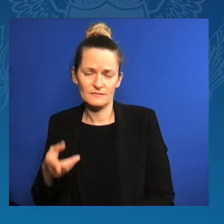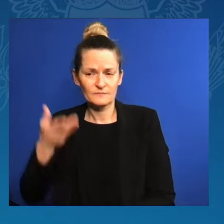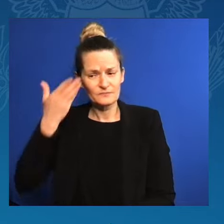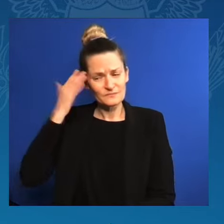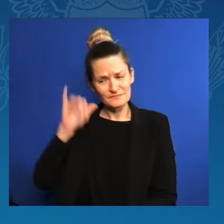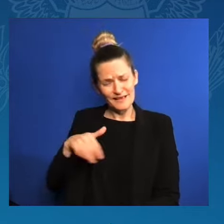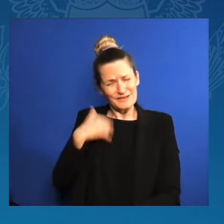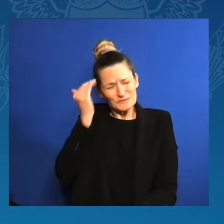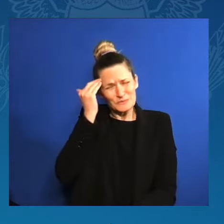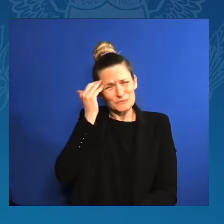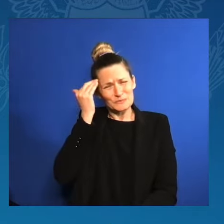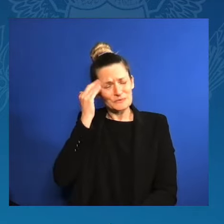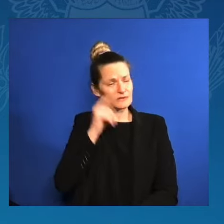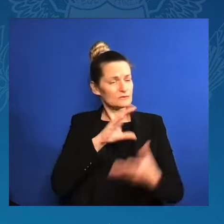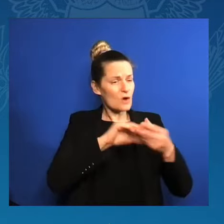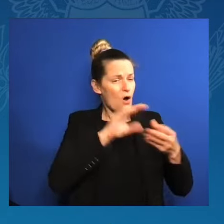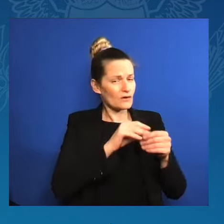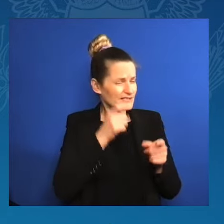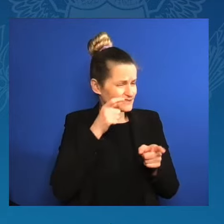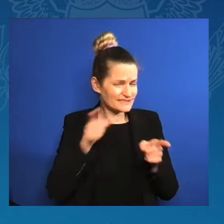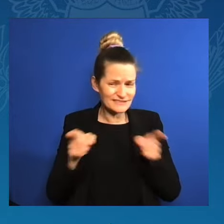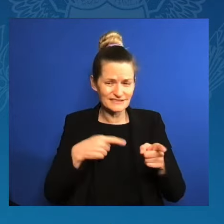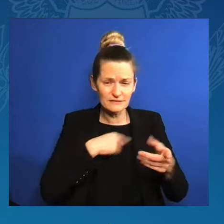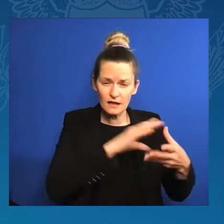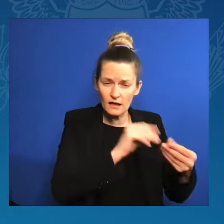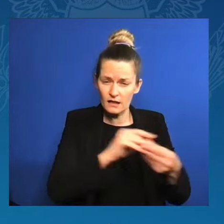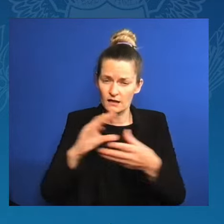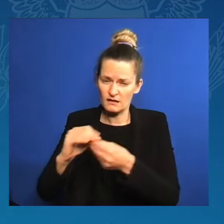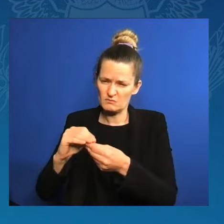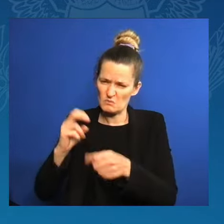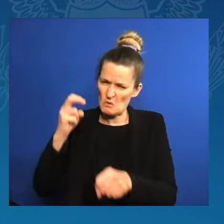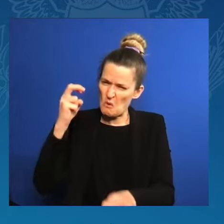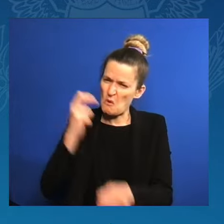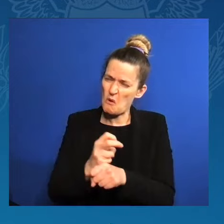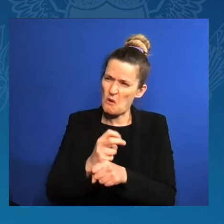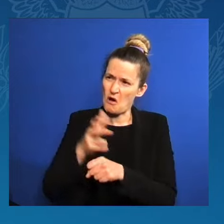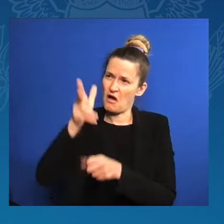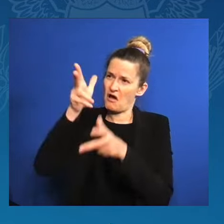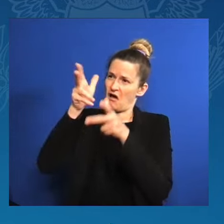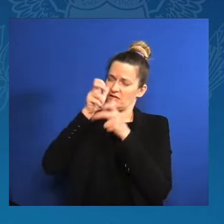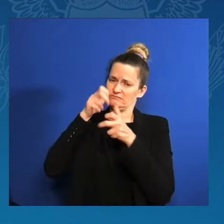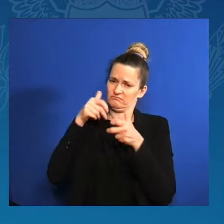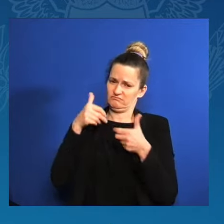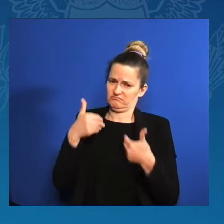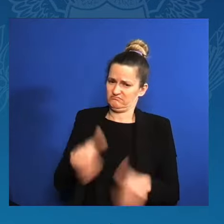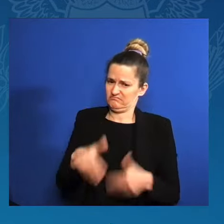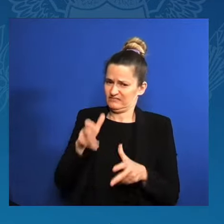But we cannot, in our nation, allow people to silently suffer